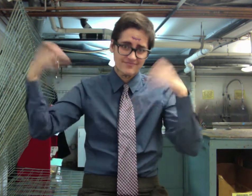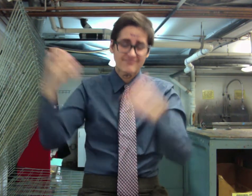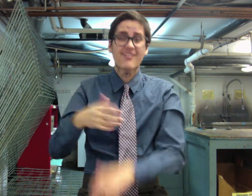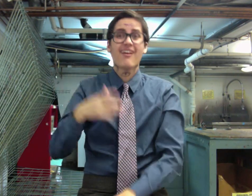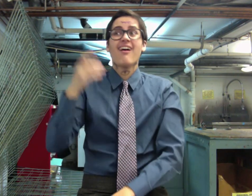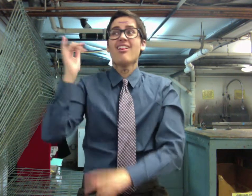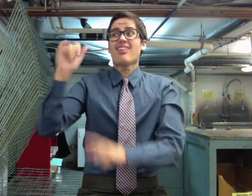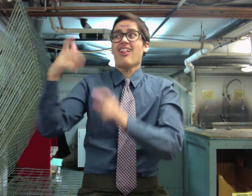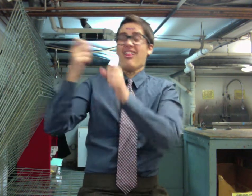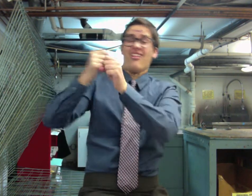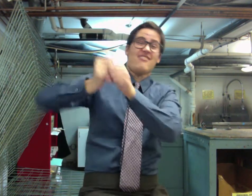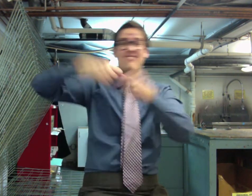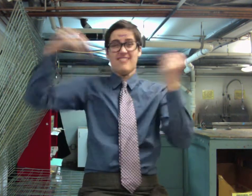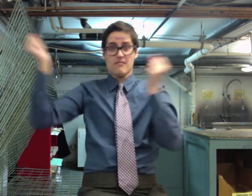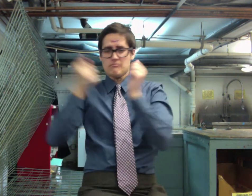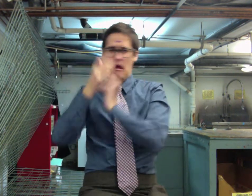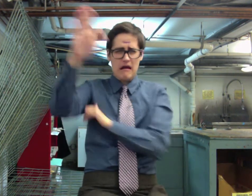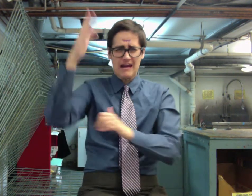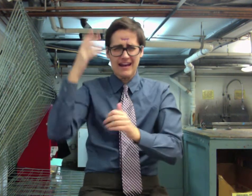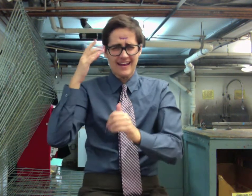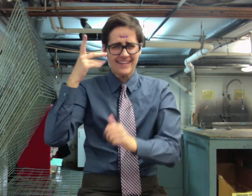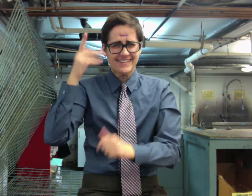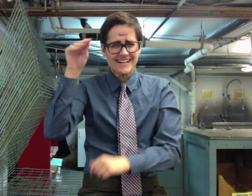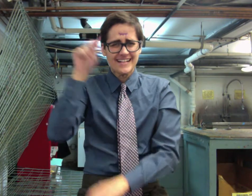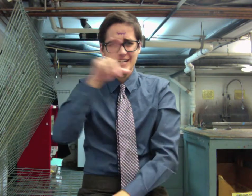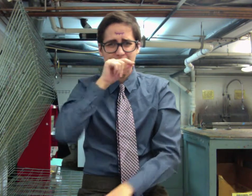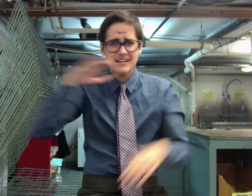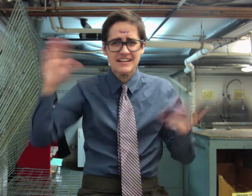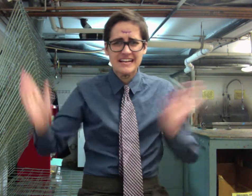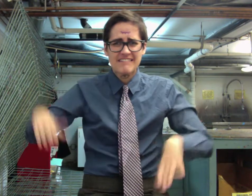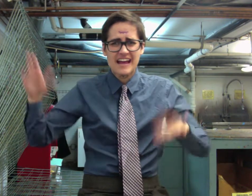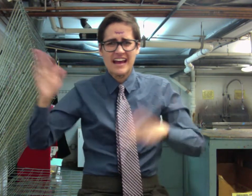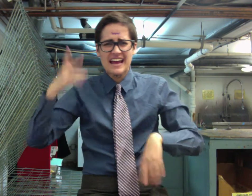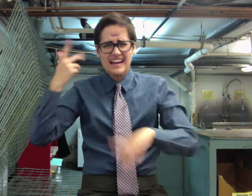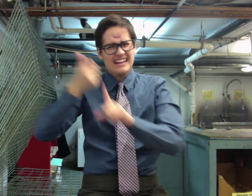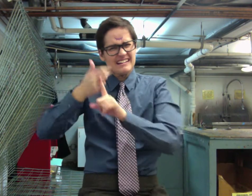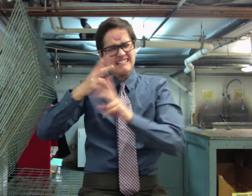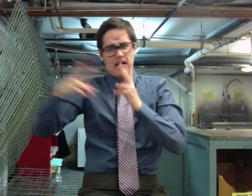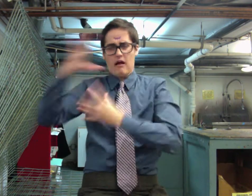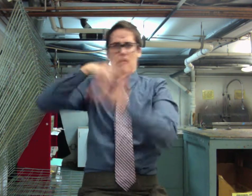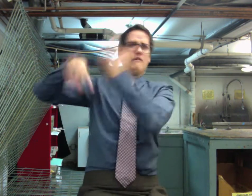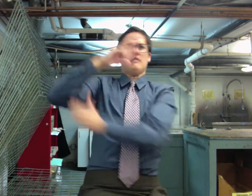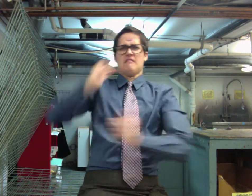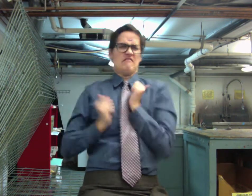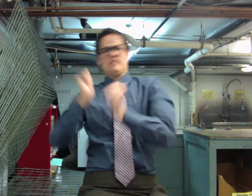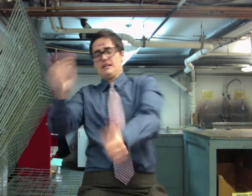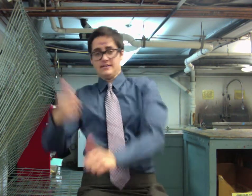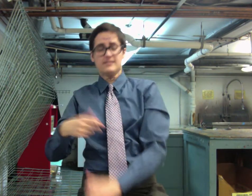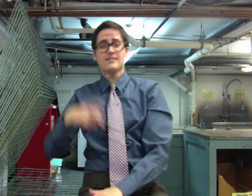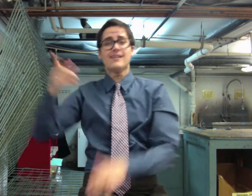setting loose several confused and physically aggressive pteranodons.